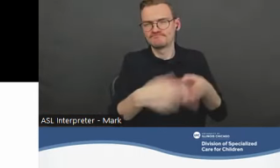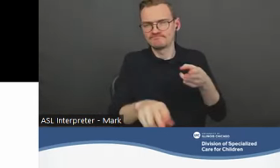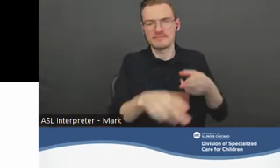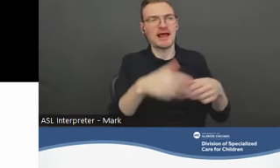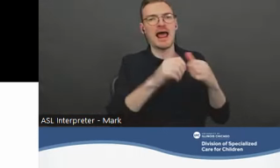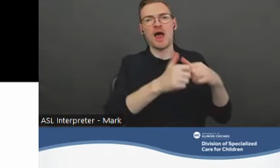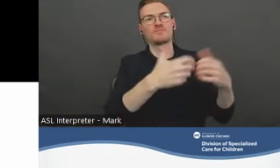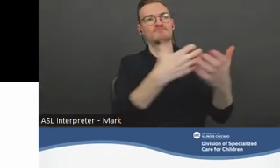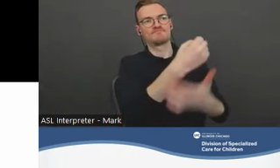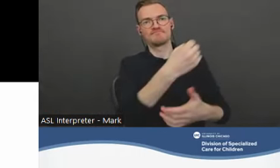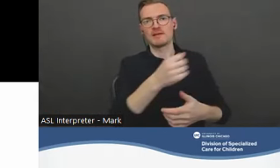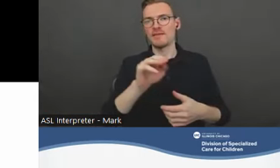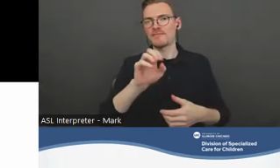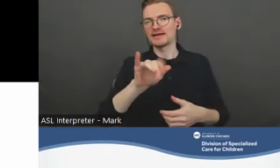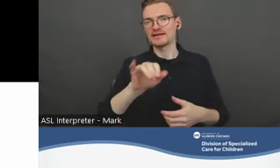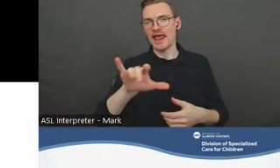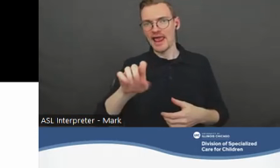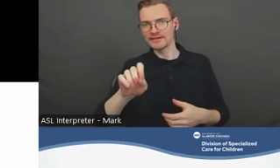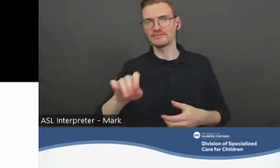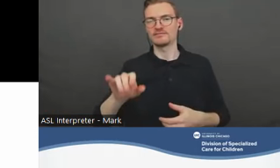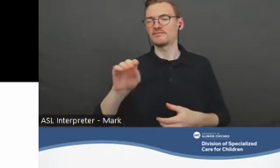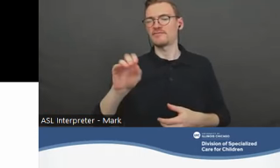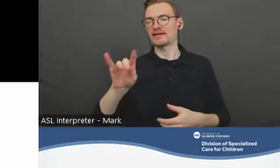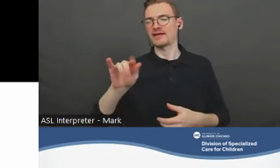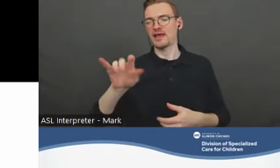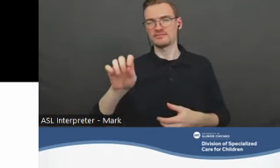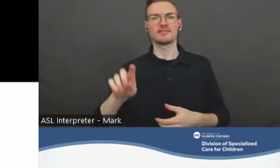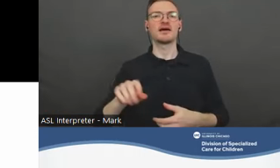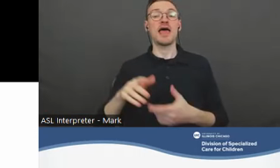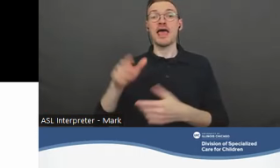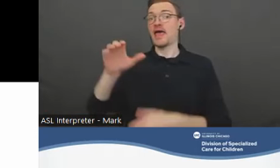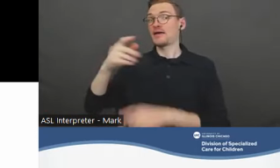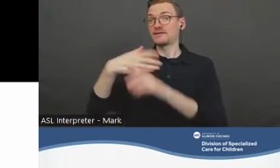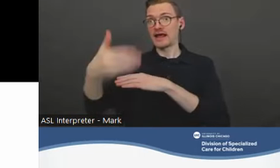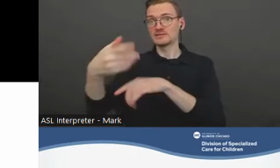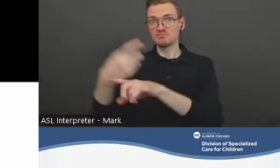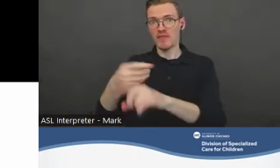more all about Medicaid, that's going to be the focus of our April webinar so if you would